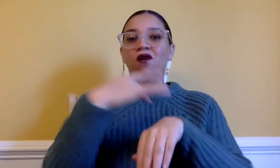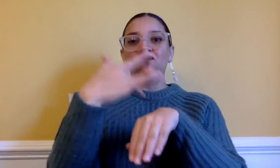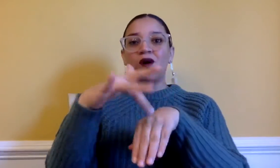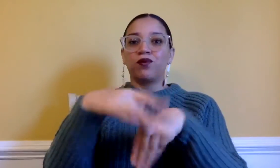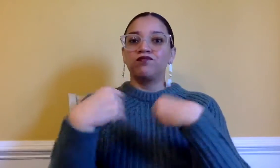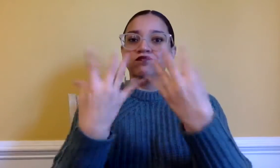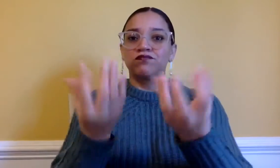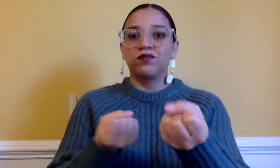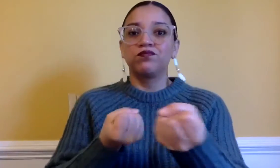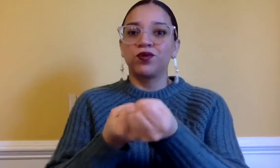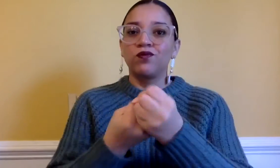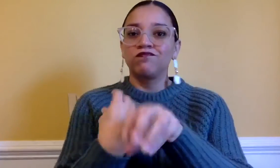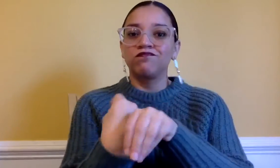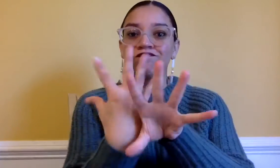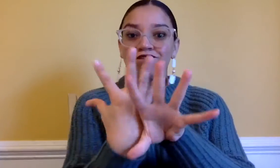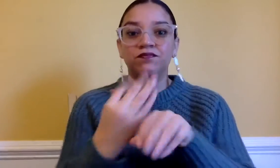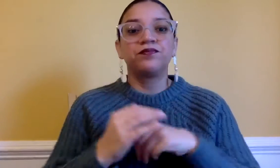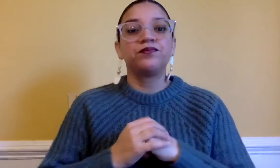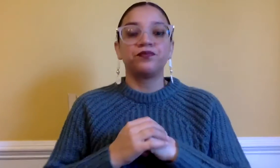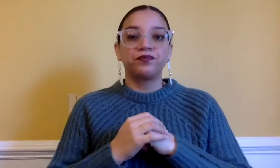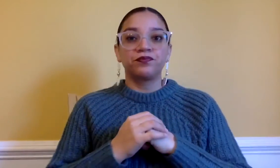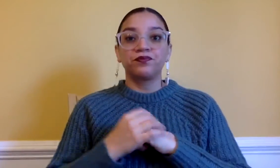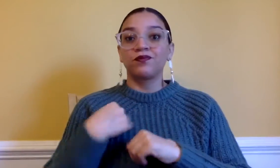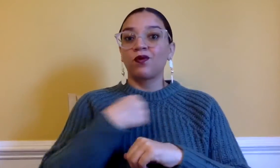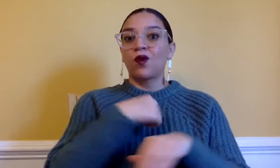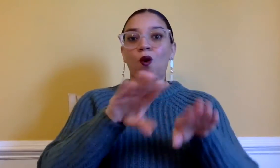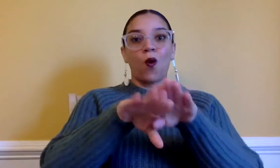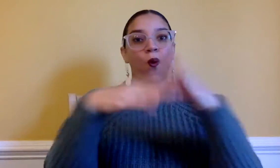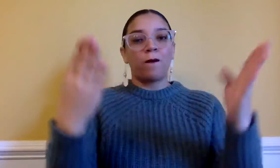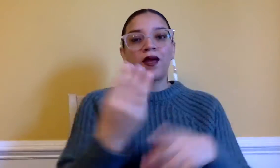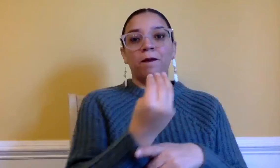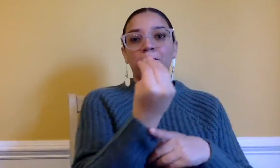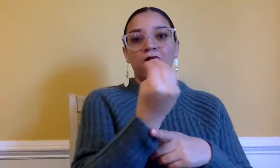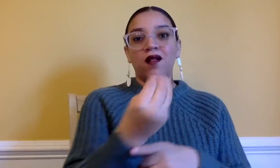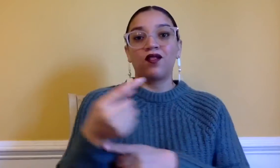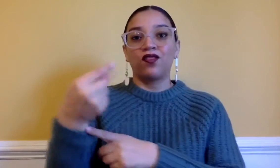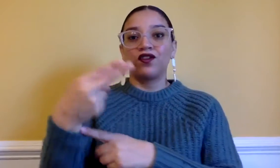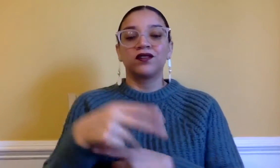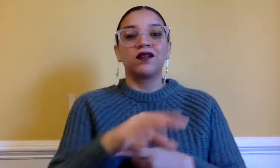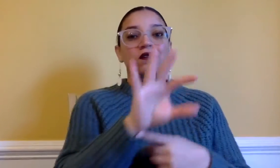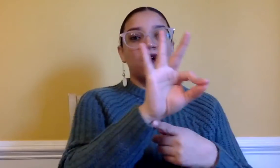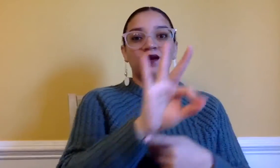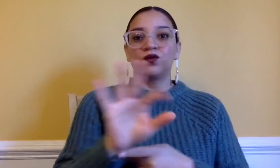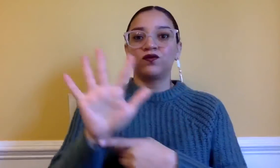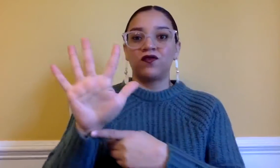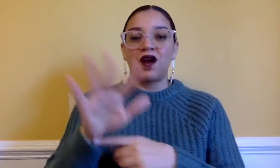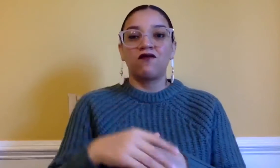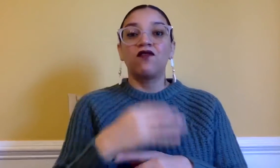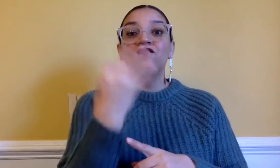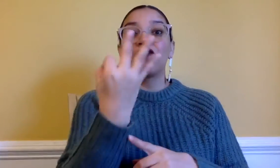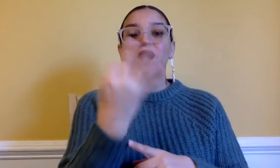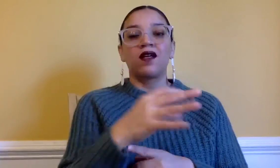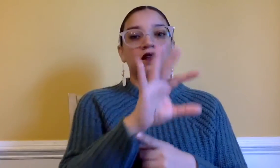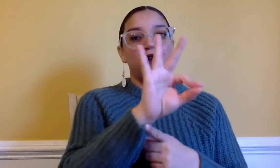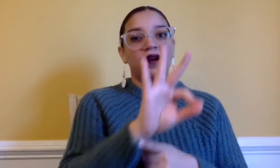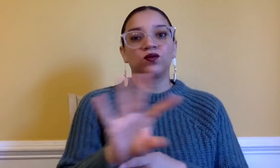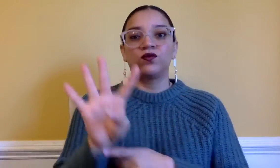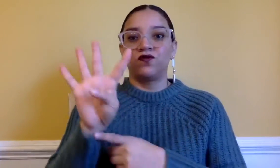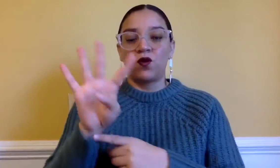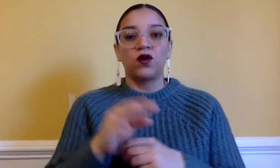We are available to provide support via zoom. We are open Mondays to Thursdays from 9am to 5pm. On Fridays we are open from 9am to 4pm.